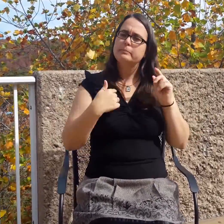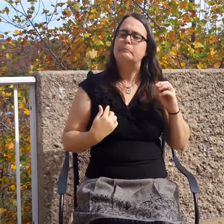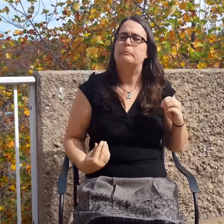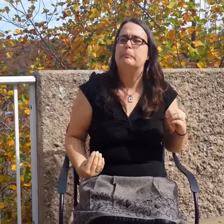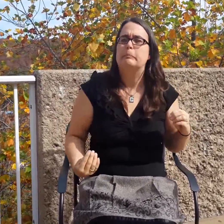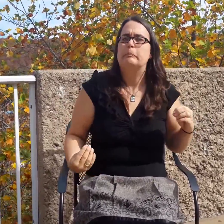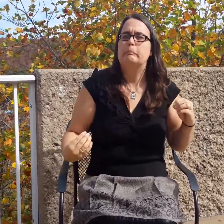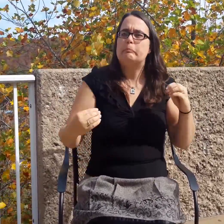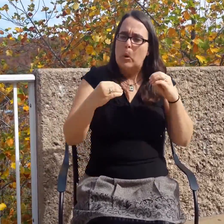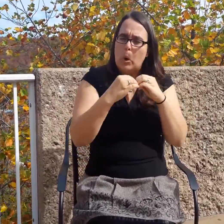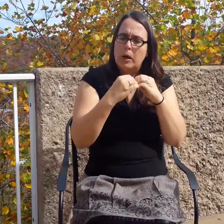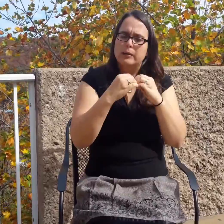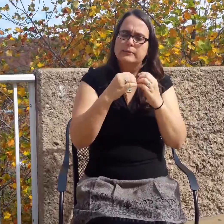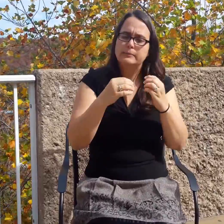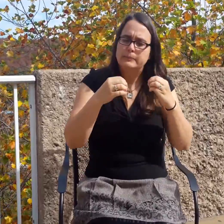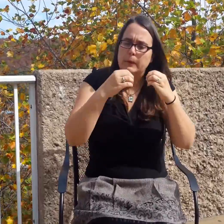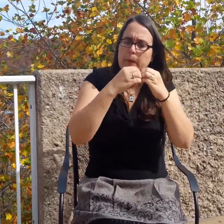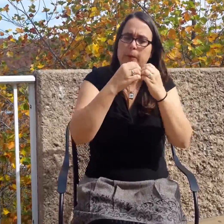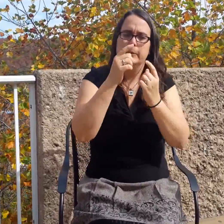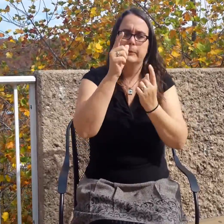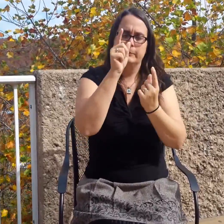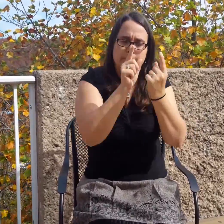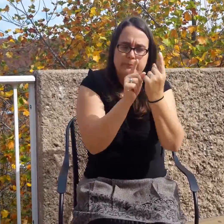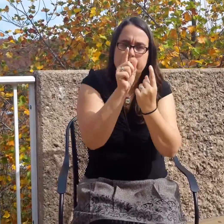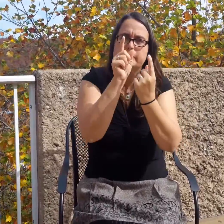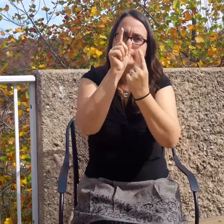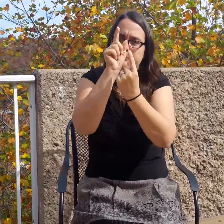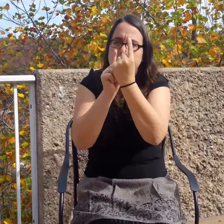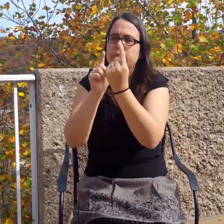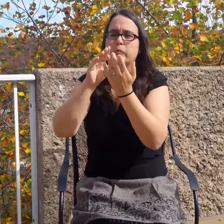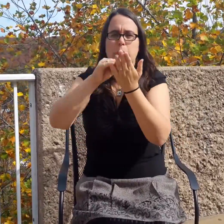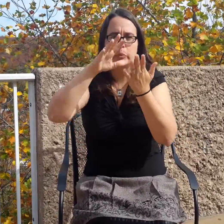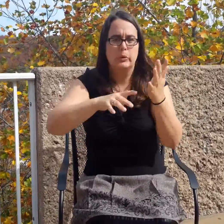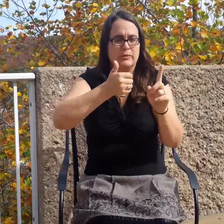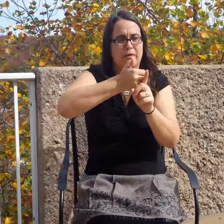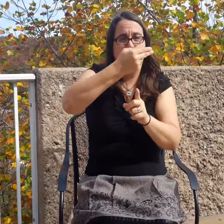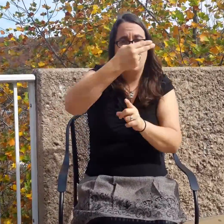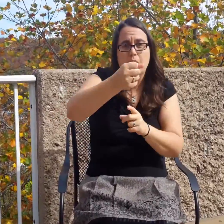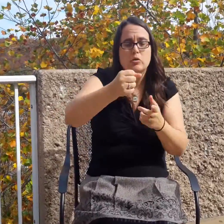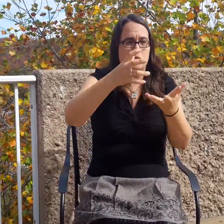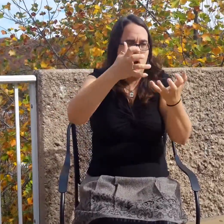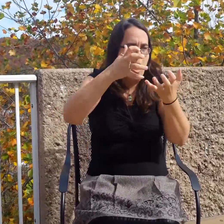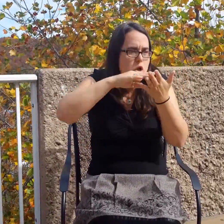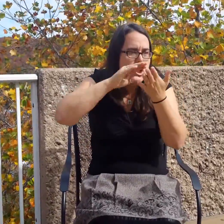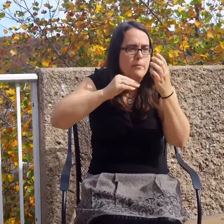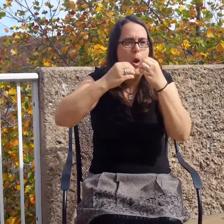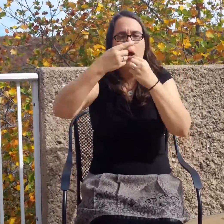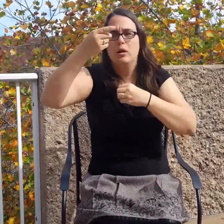But more and more I did one on one ministry with the students. Mostly high school students who wanted to learn more about God.